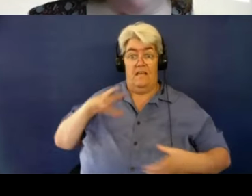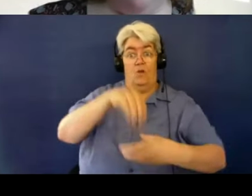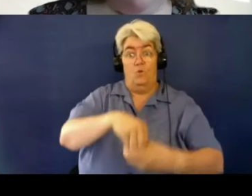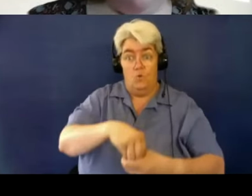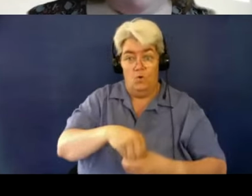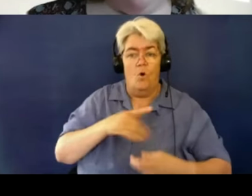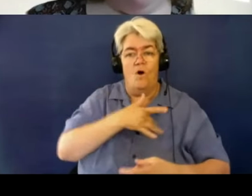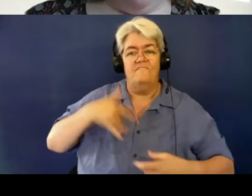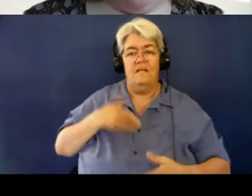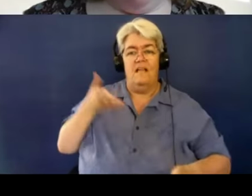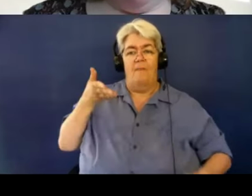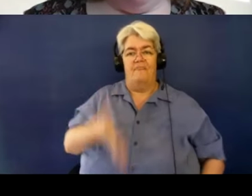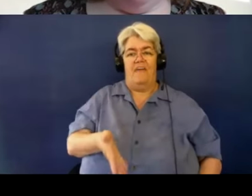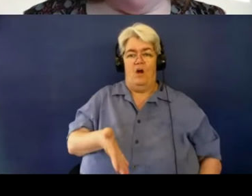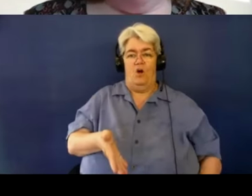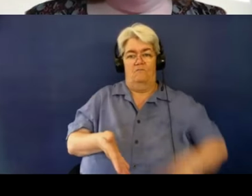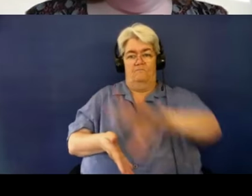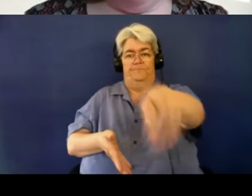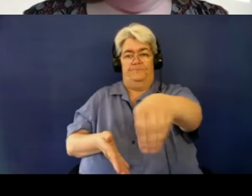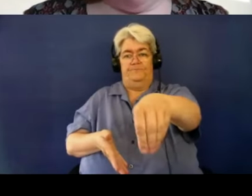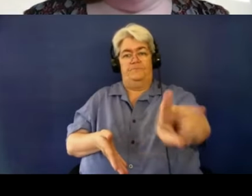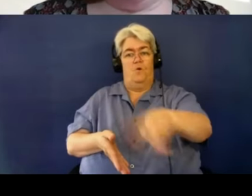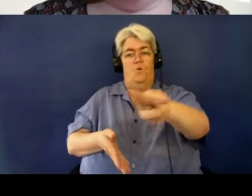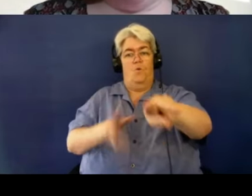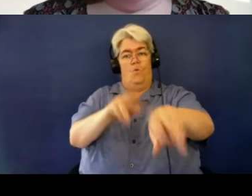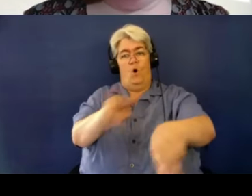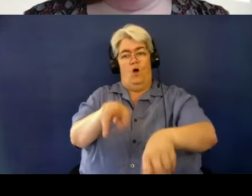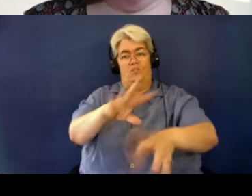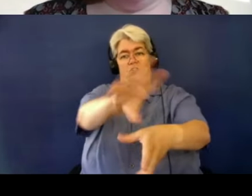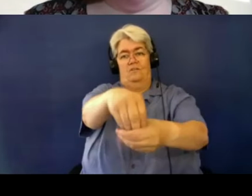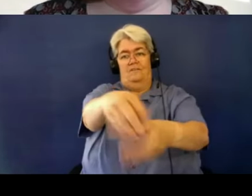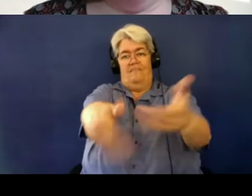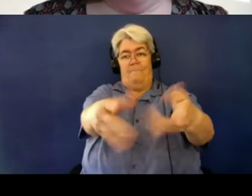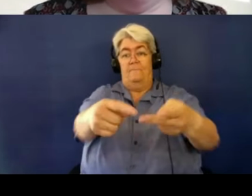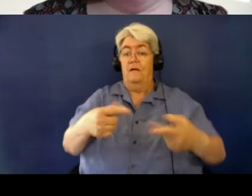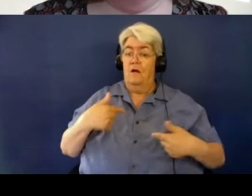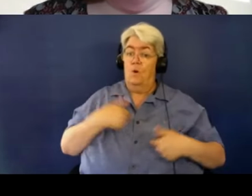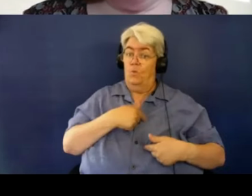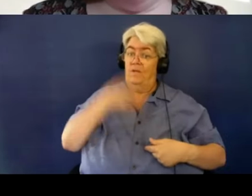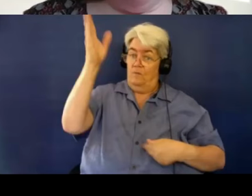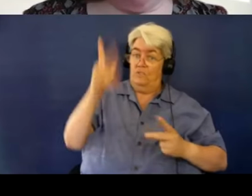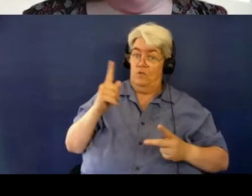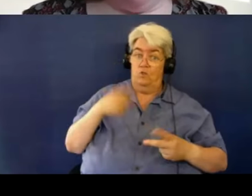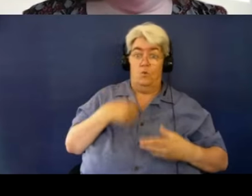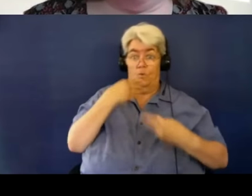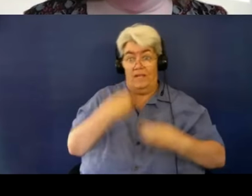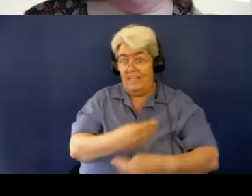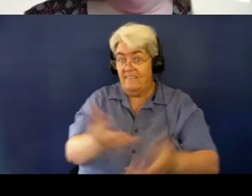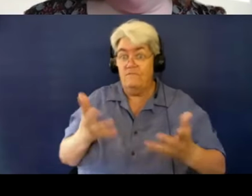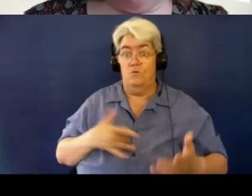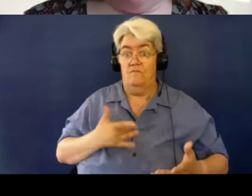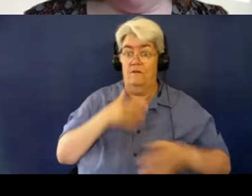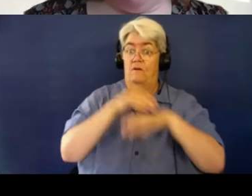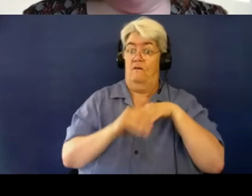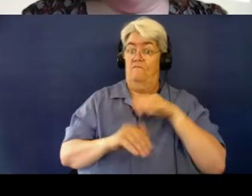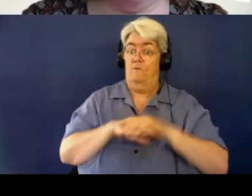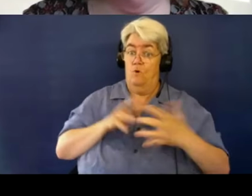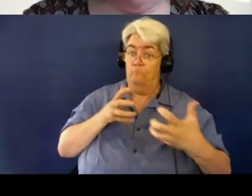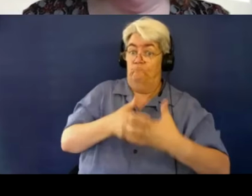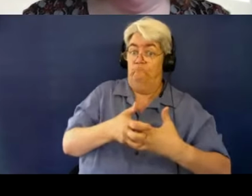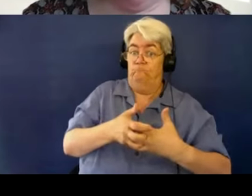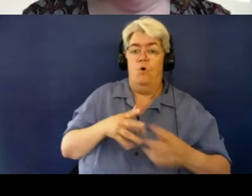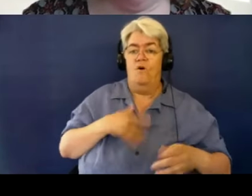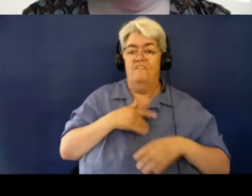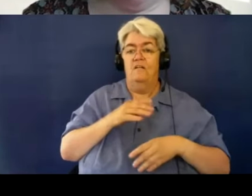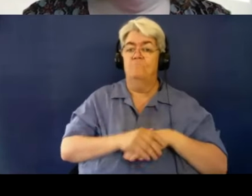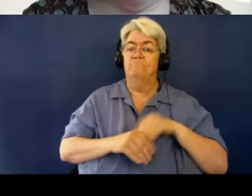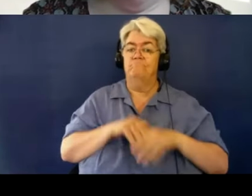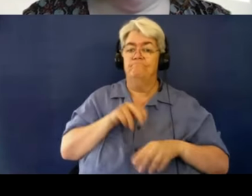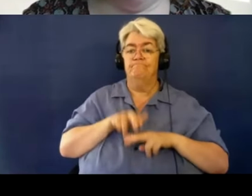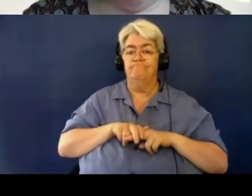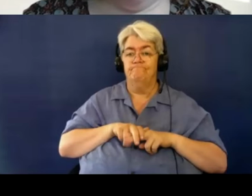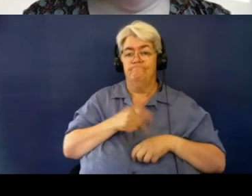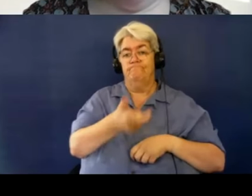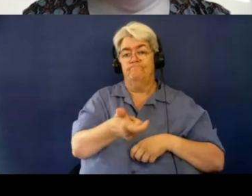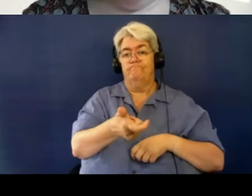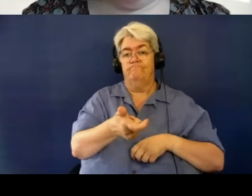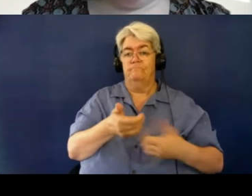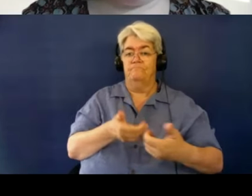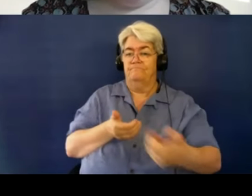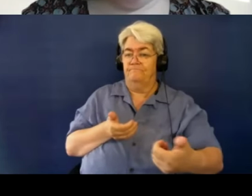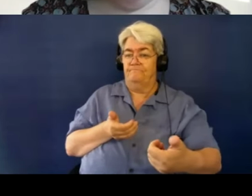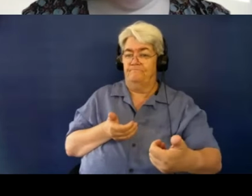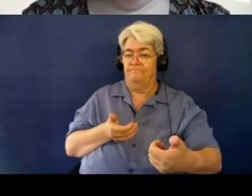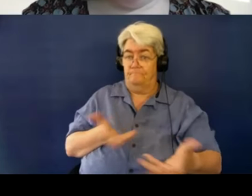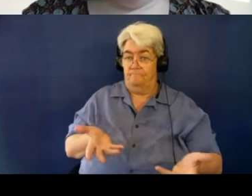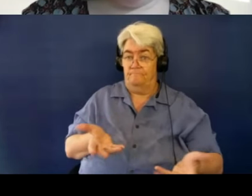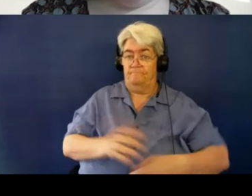As presenters, we have a lot of power to make people feel as if they are welcome and they belong in our event.